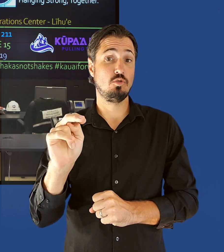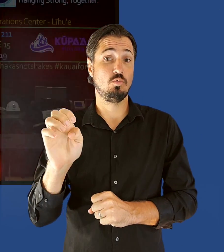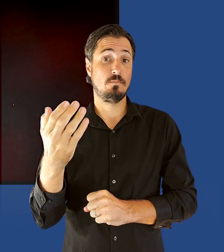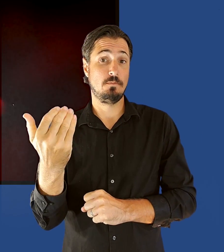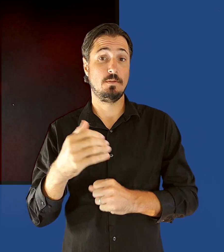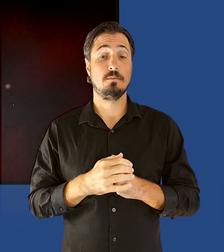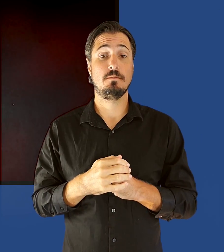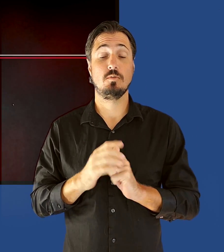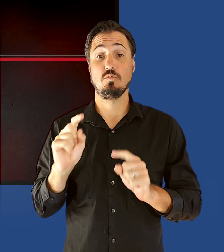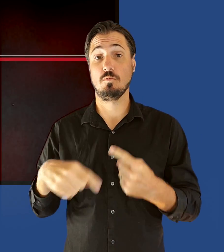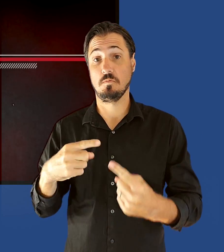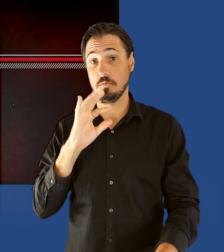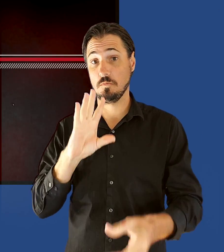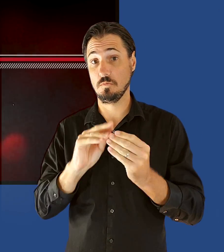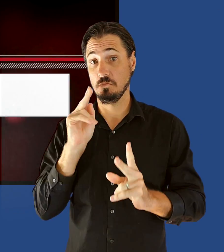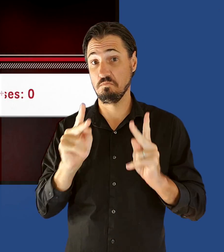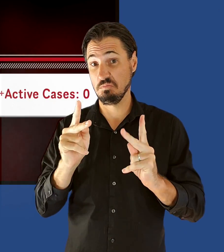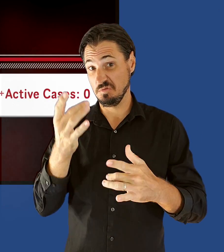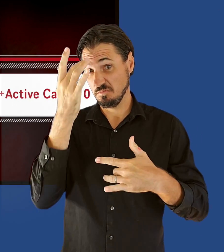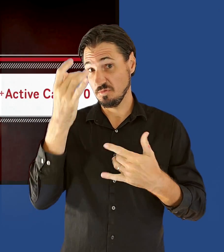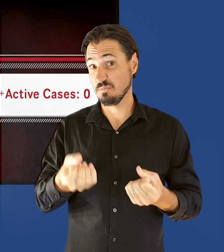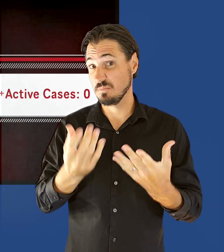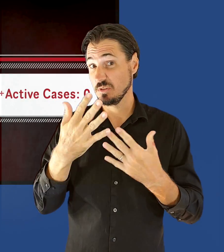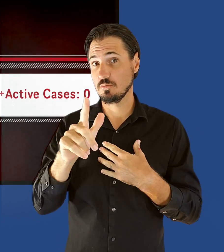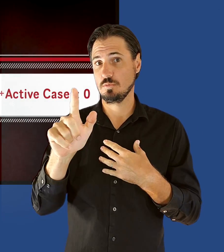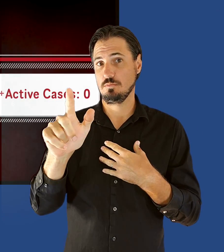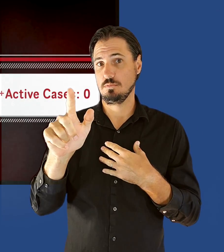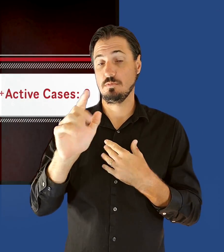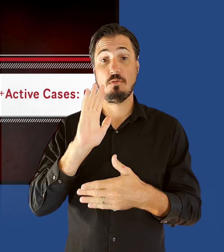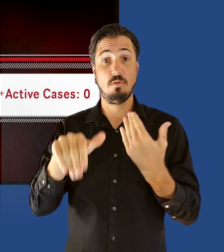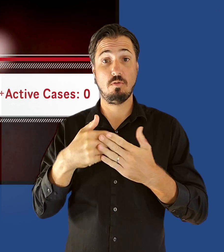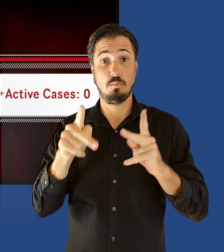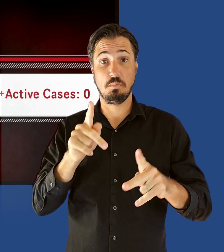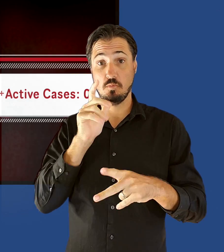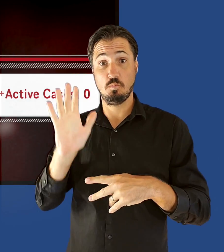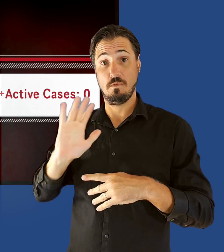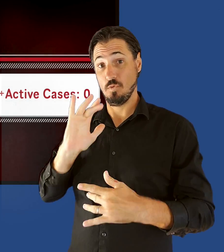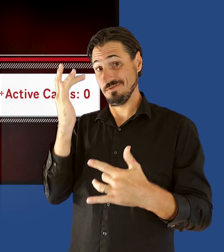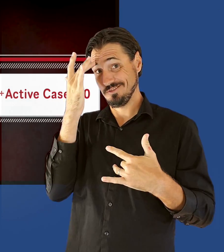Our cumulative number of confirmed cases remains at 21, and all cases have now recovered or left the island.